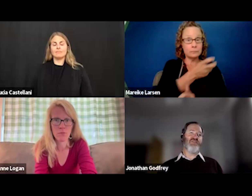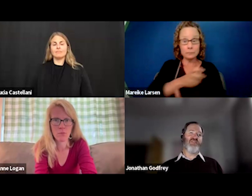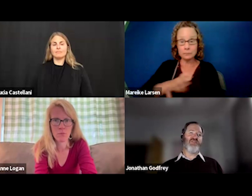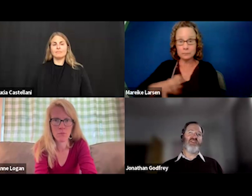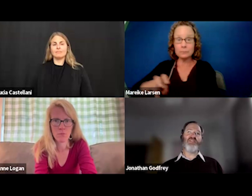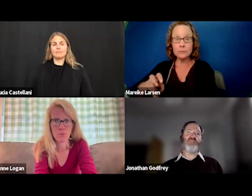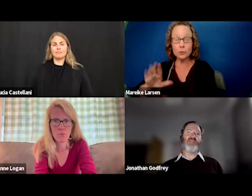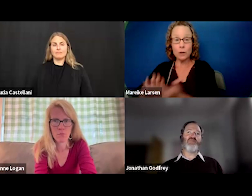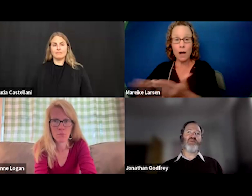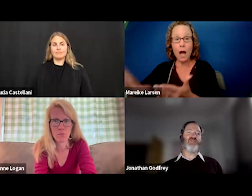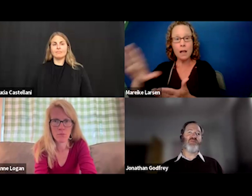is as easy as possible.